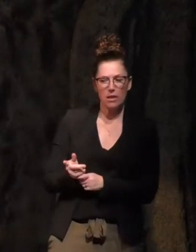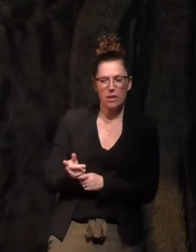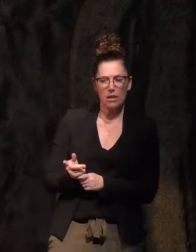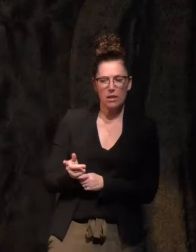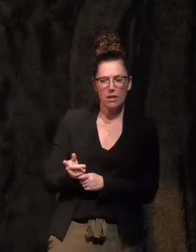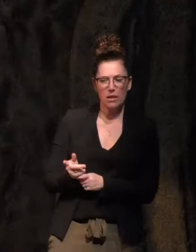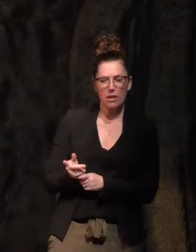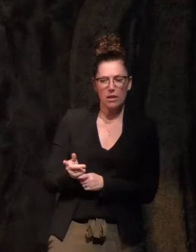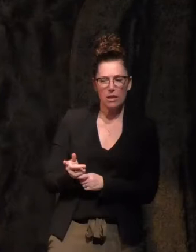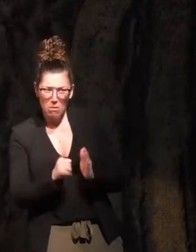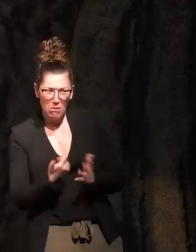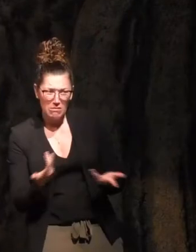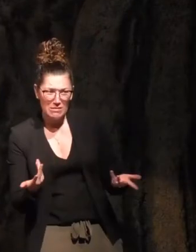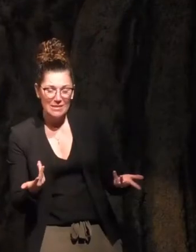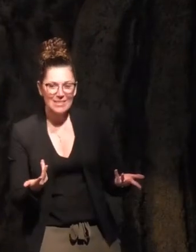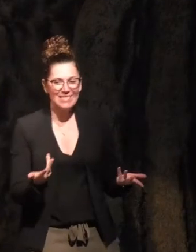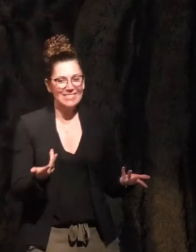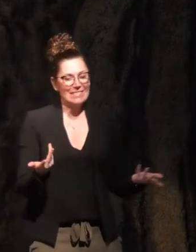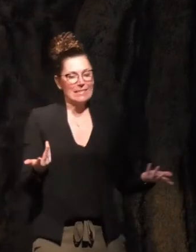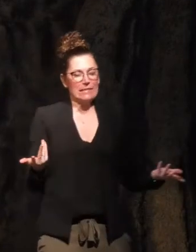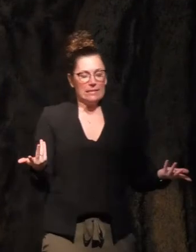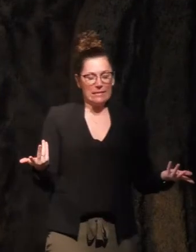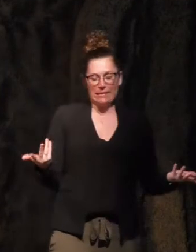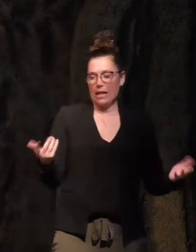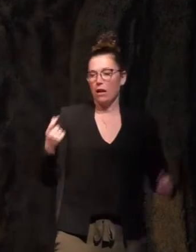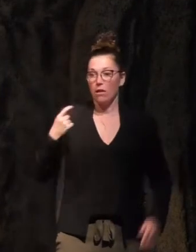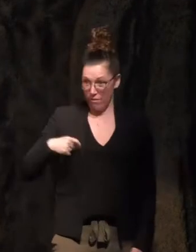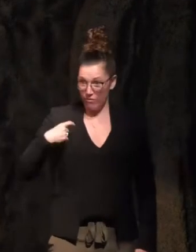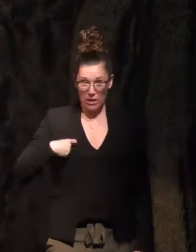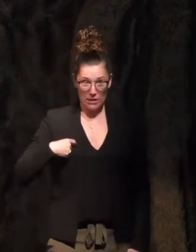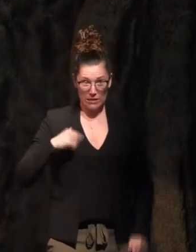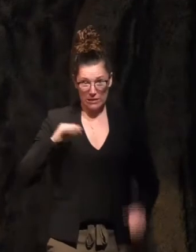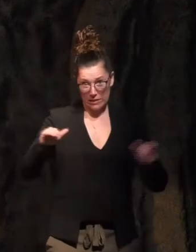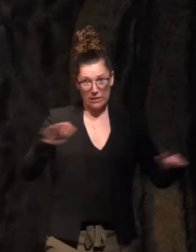Beware any conference with the theme "work in progress"